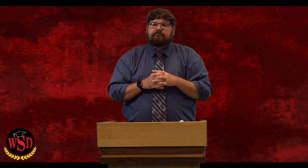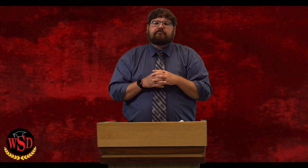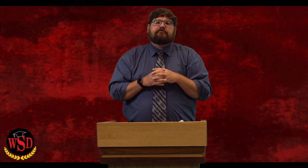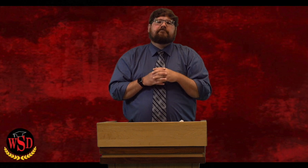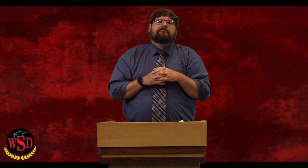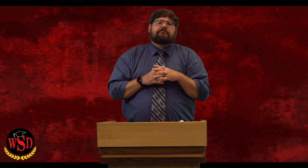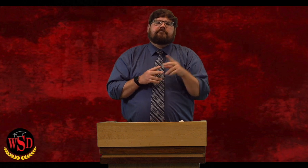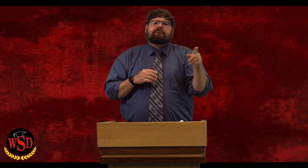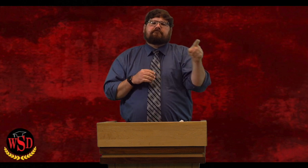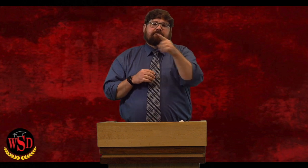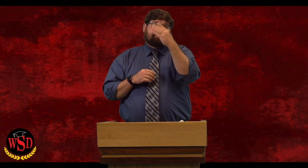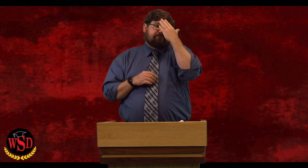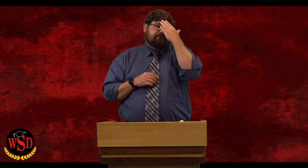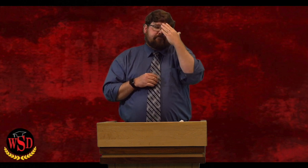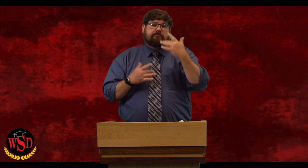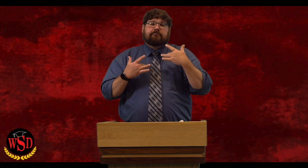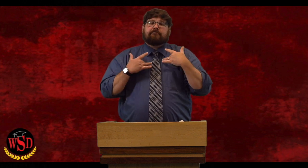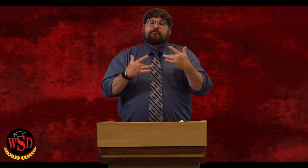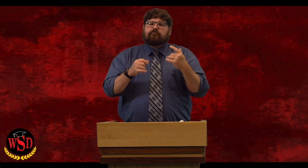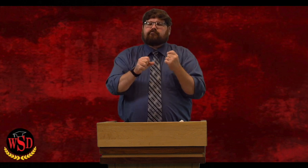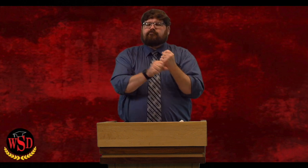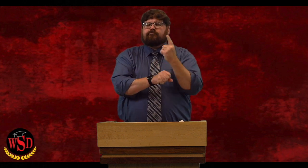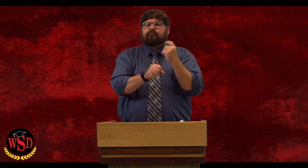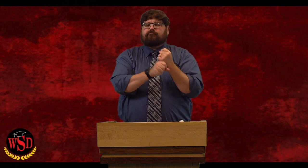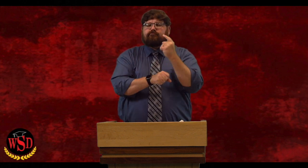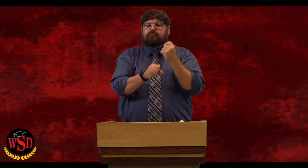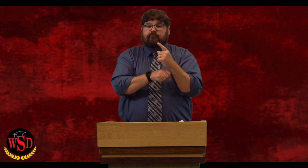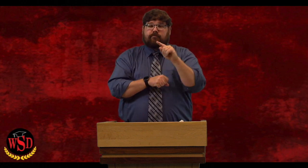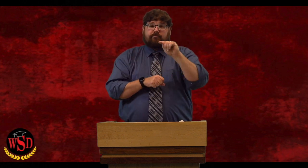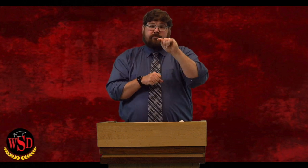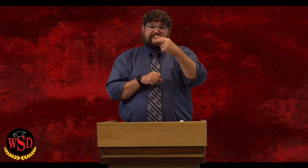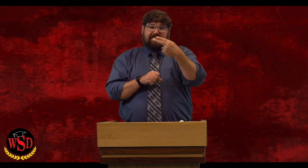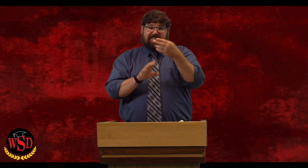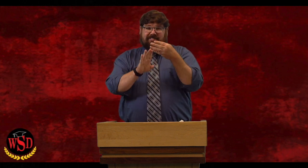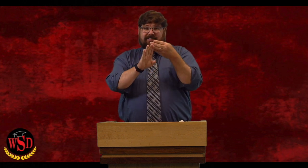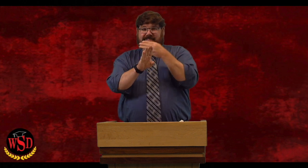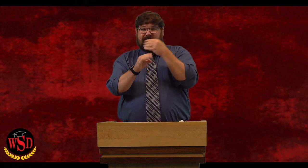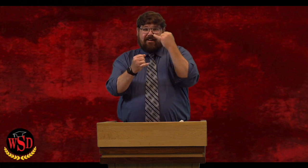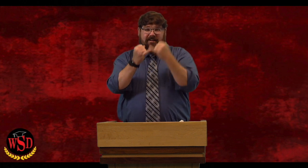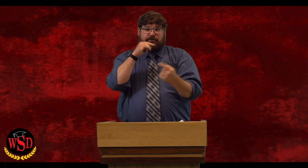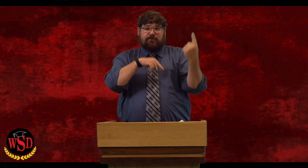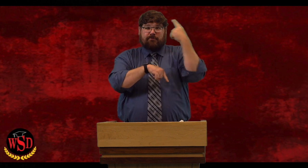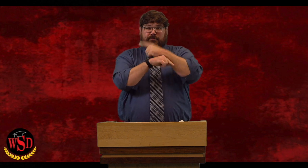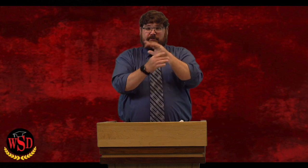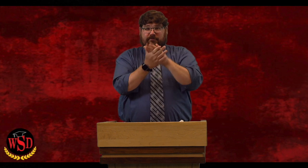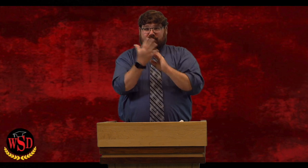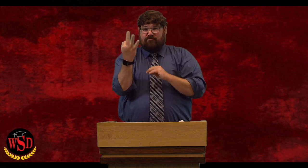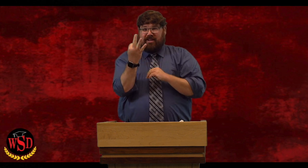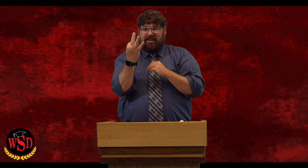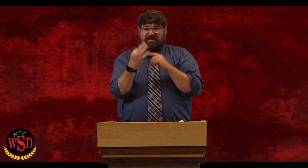Typically, the Thursday before the last day of school - which is always a Friday - we